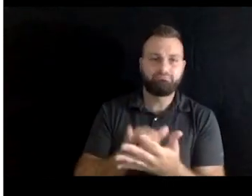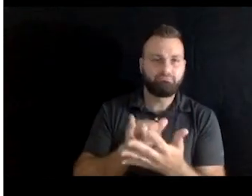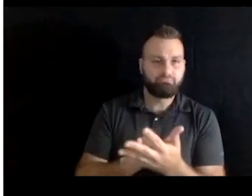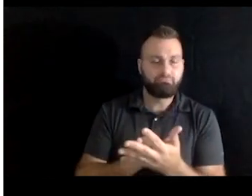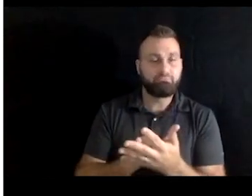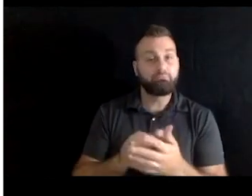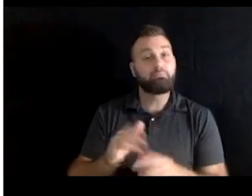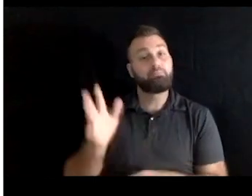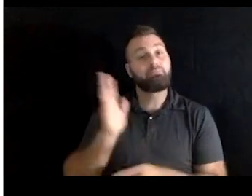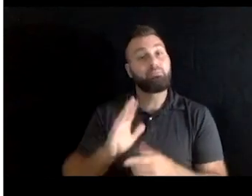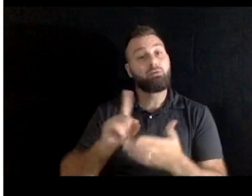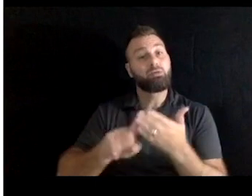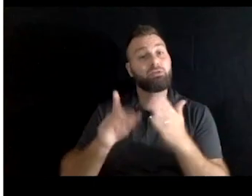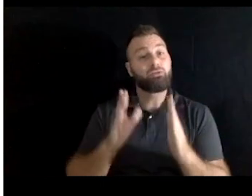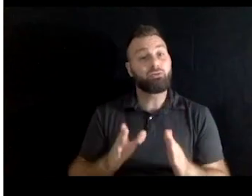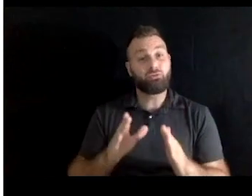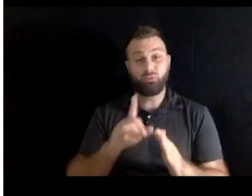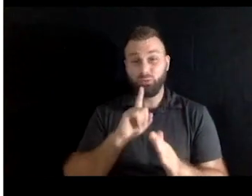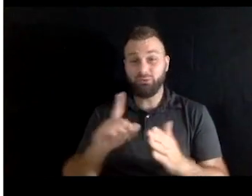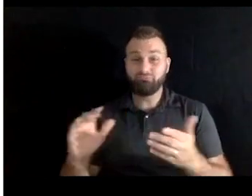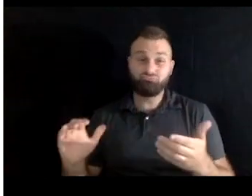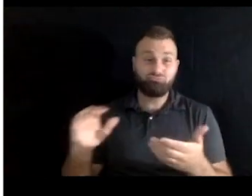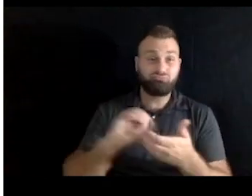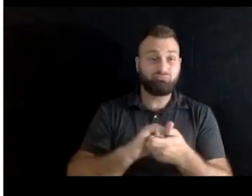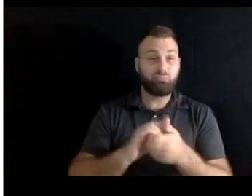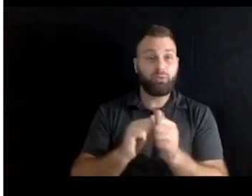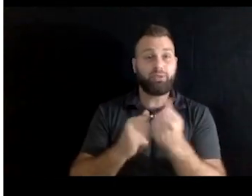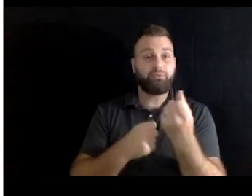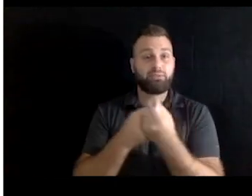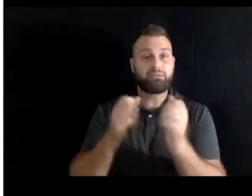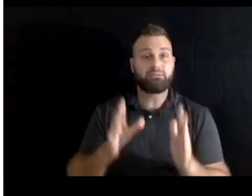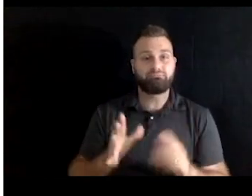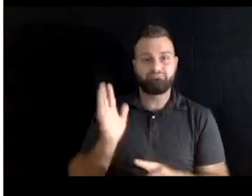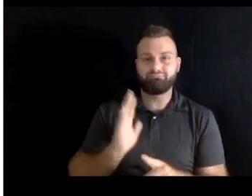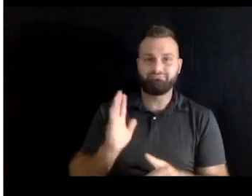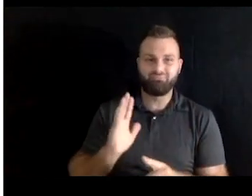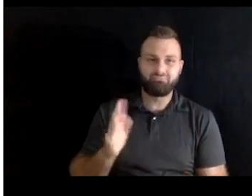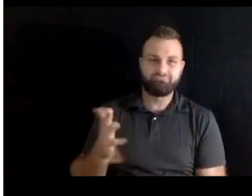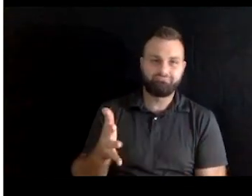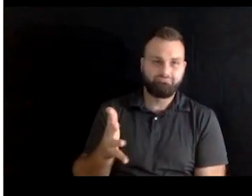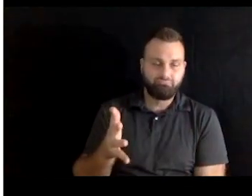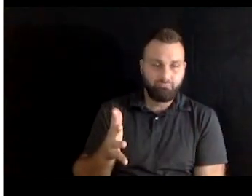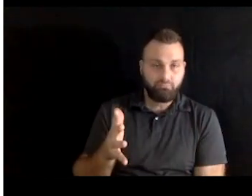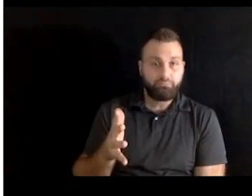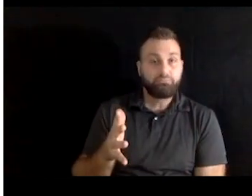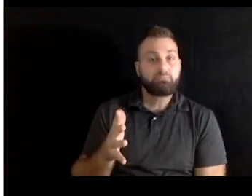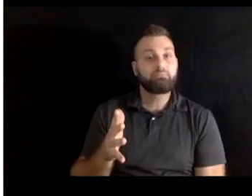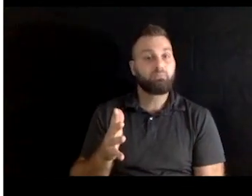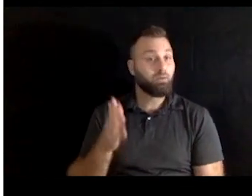historically not done a good job reaching out to advocates. And I think that's often because